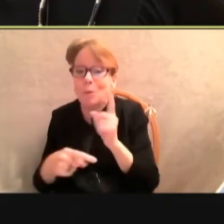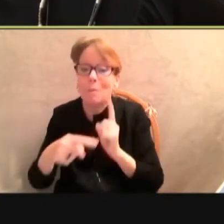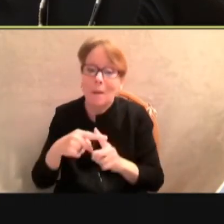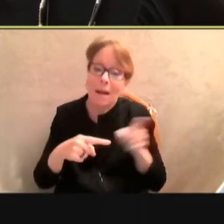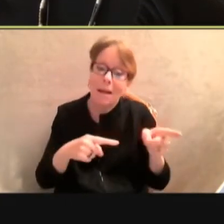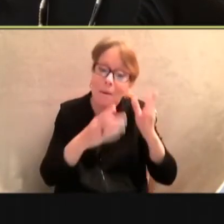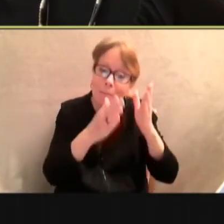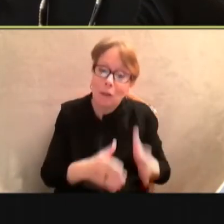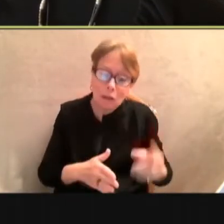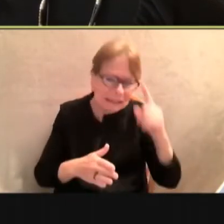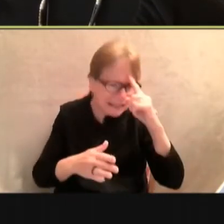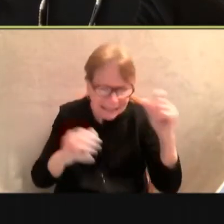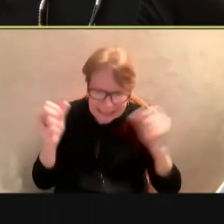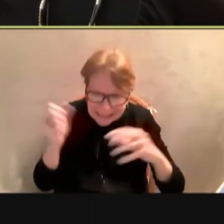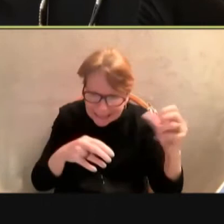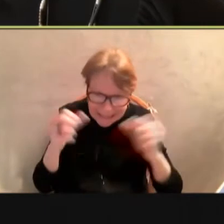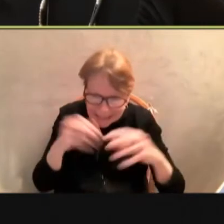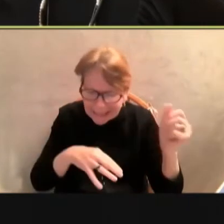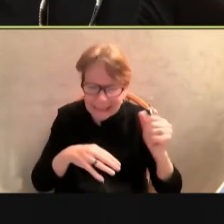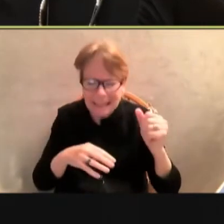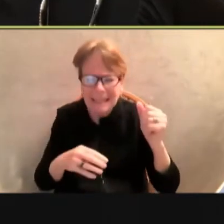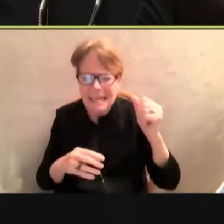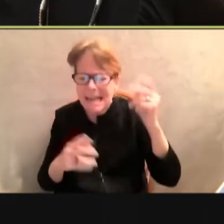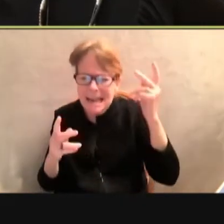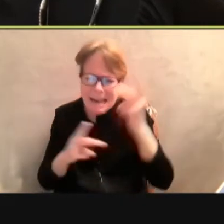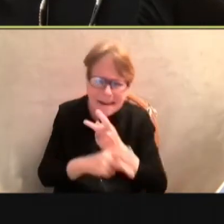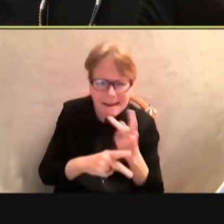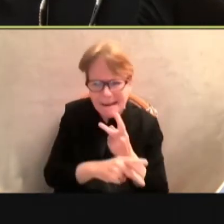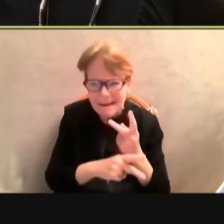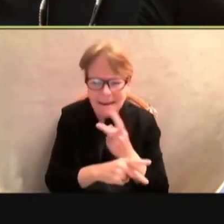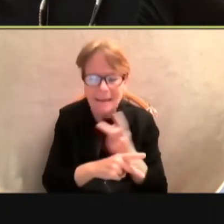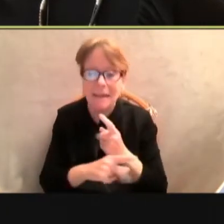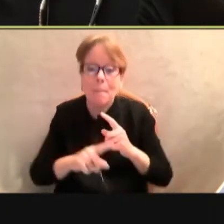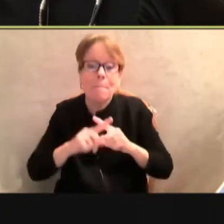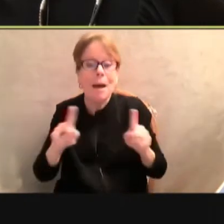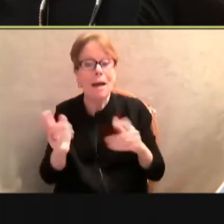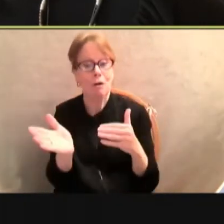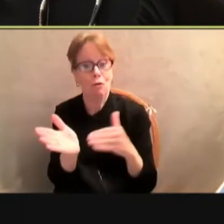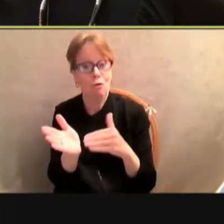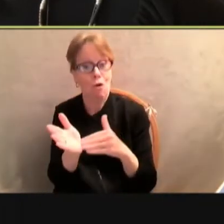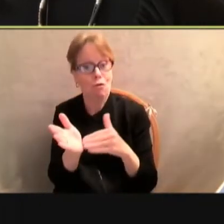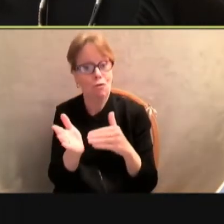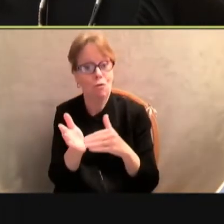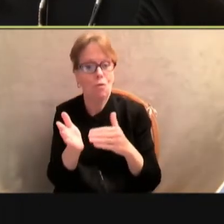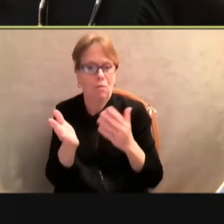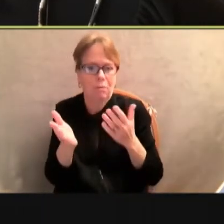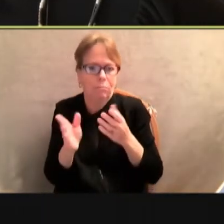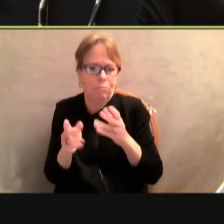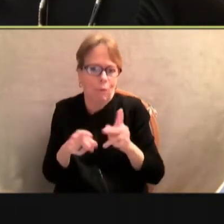but if your letter does not include a specific recommendation for accommodations, it will